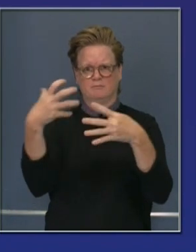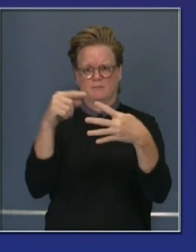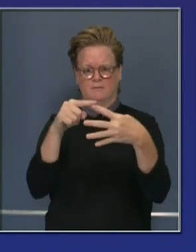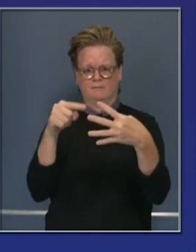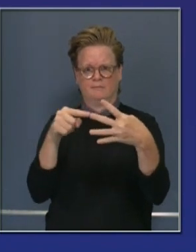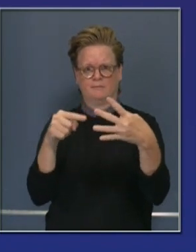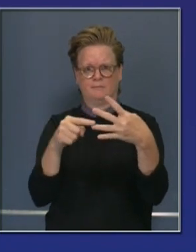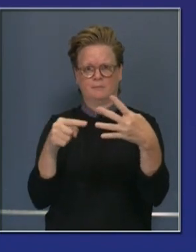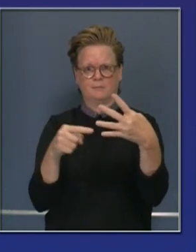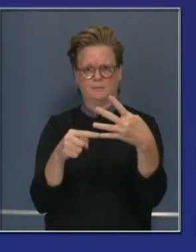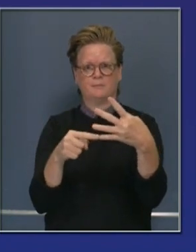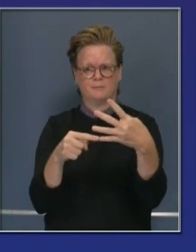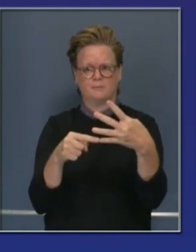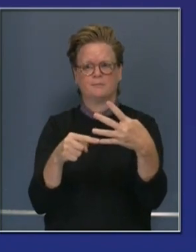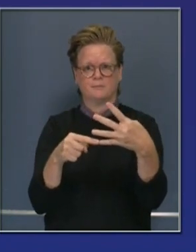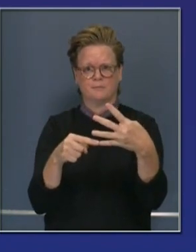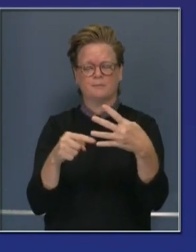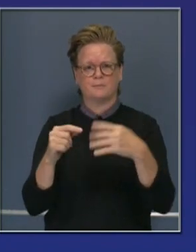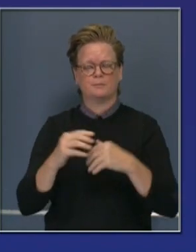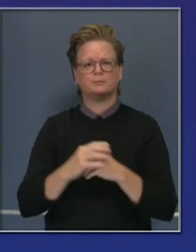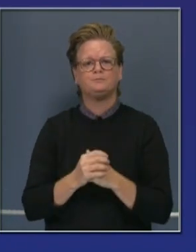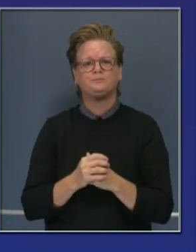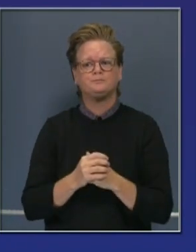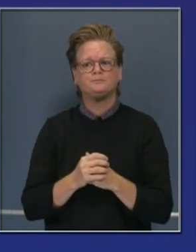OF HOW A COUNTY CAN EXPECT TO